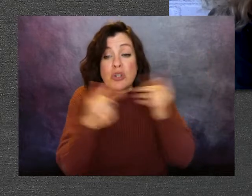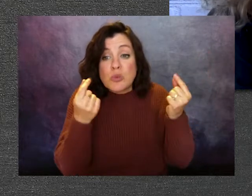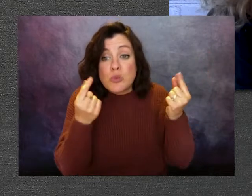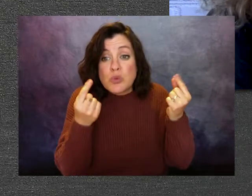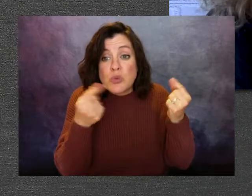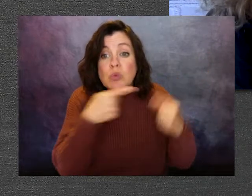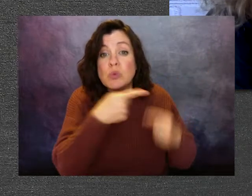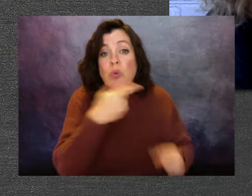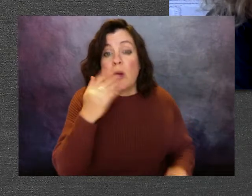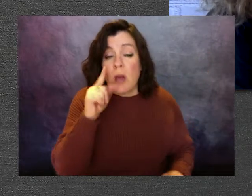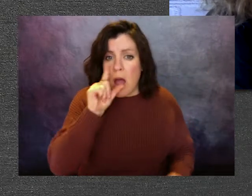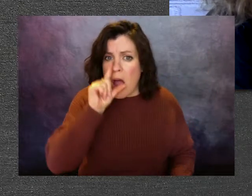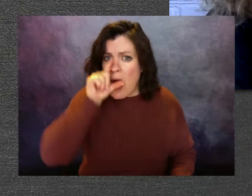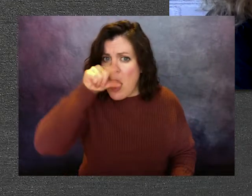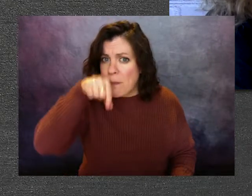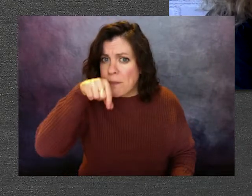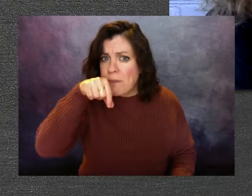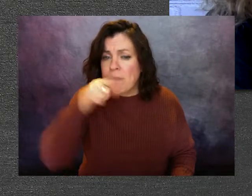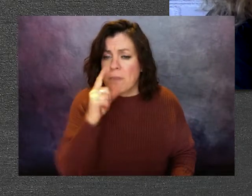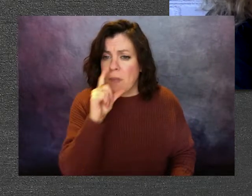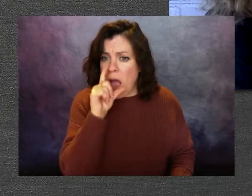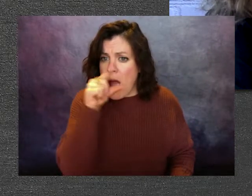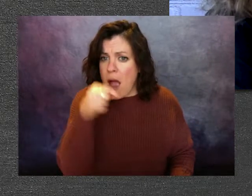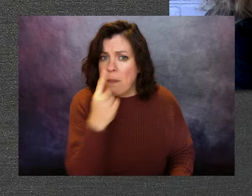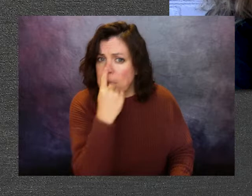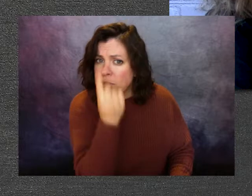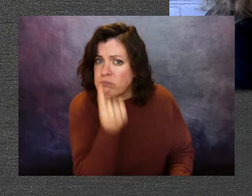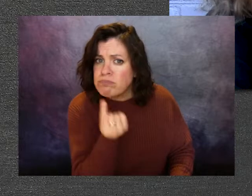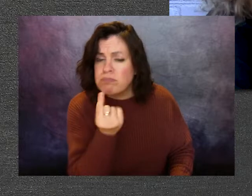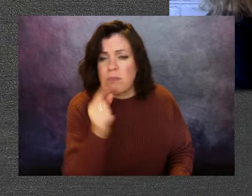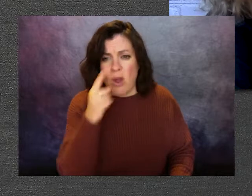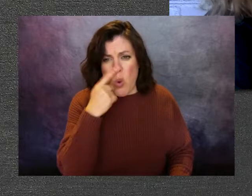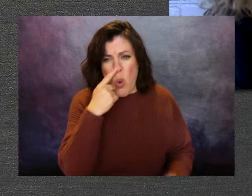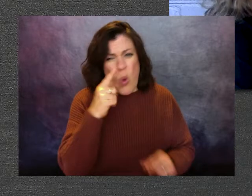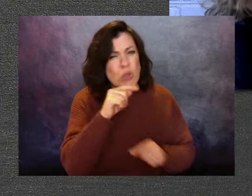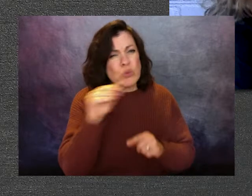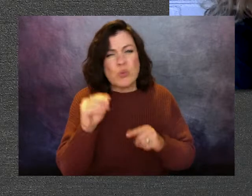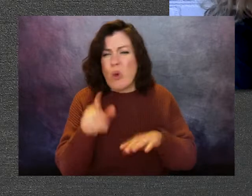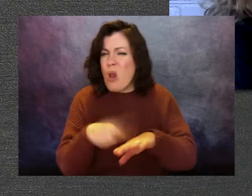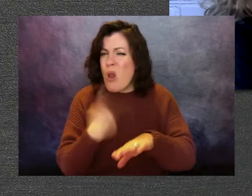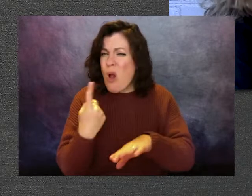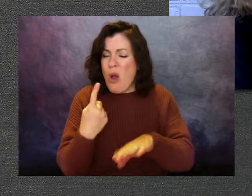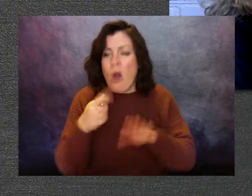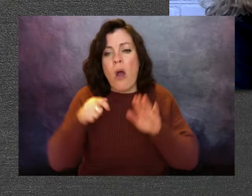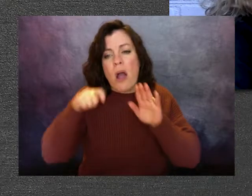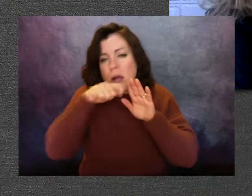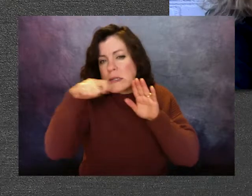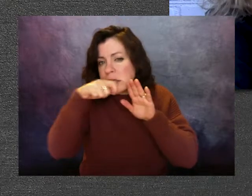She also cuts a ferret's nails. Veterinarians do not use usually trim fur.